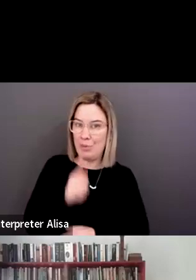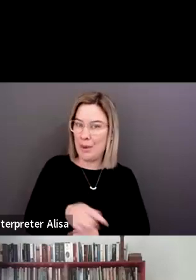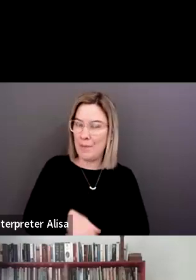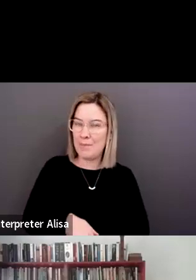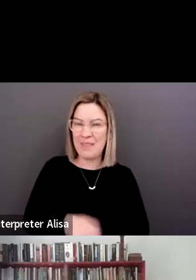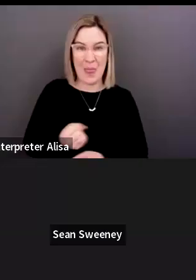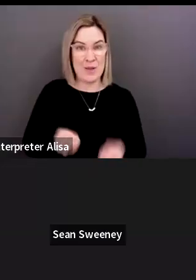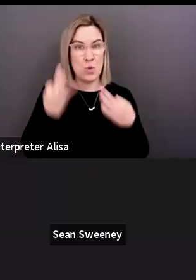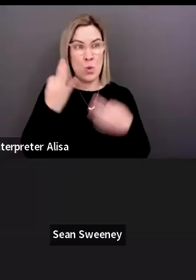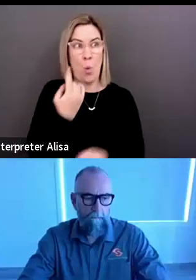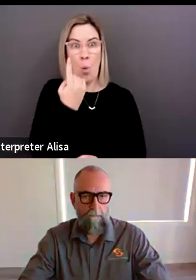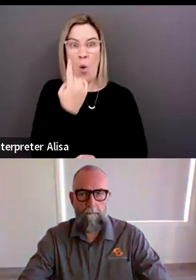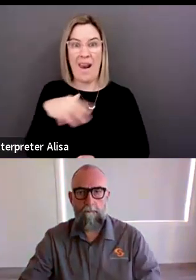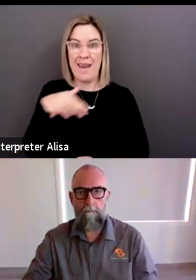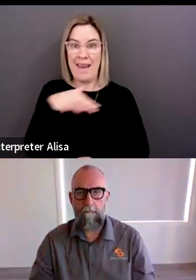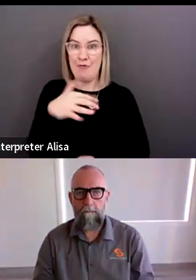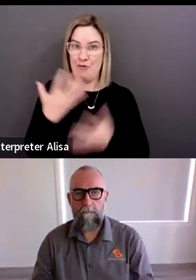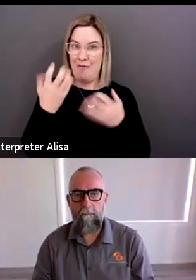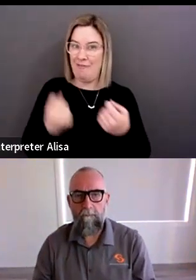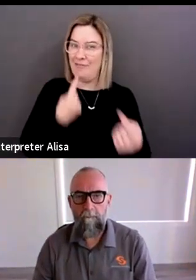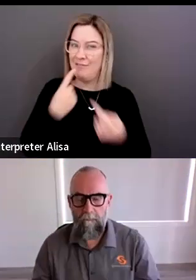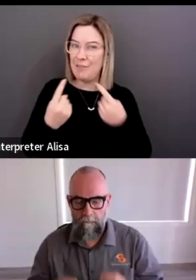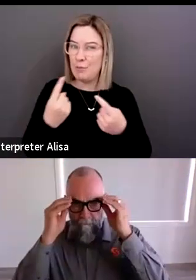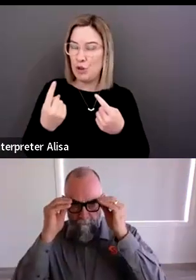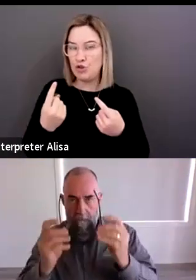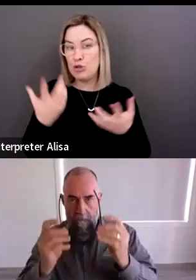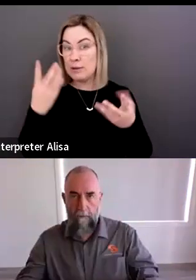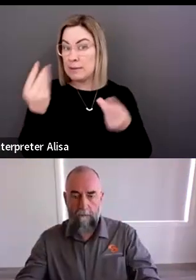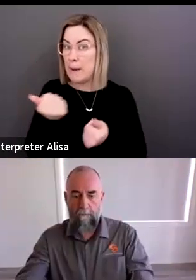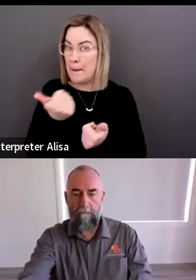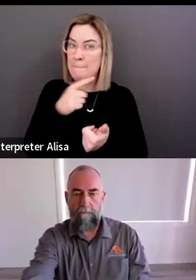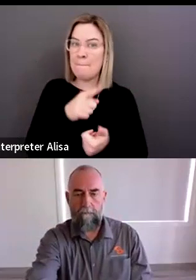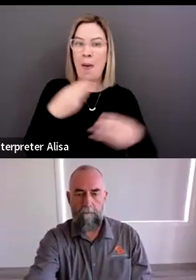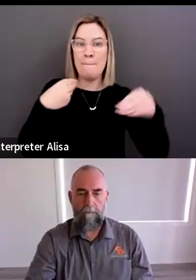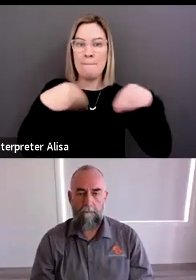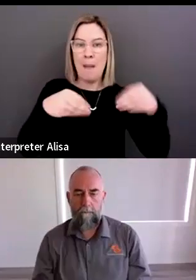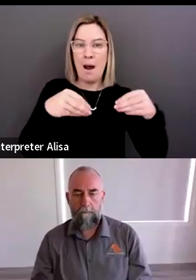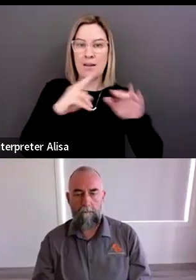we to know which banks and corporations and organisations are ethical? It's